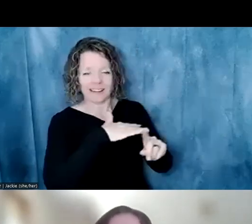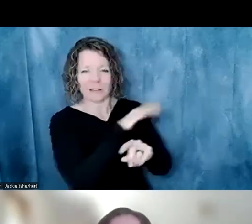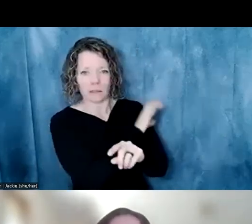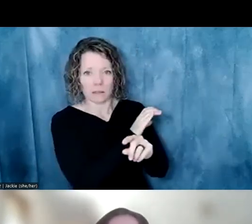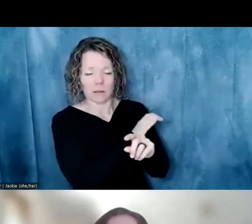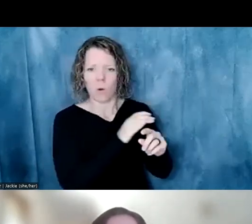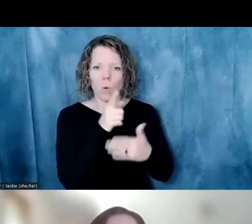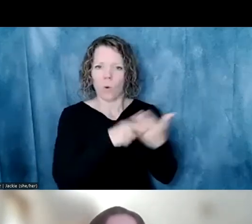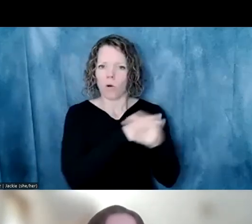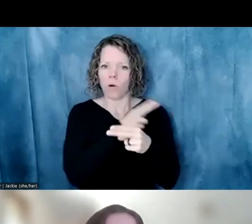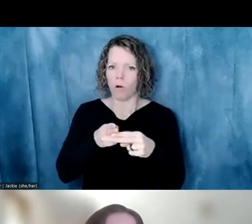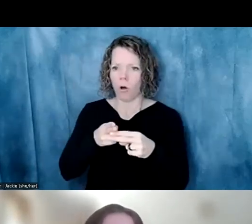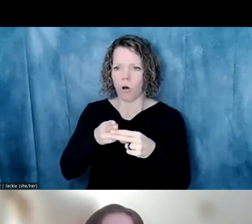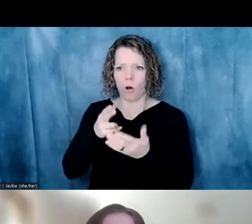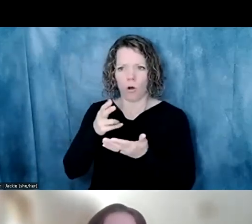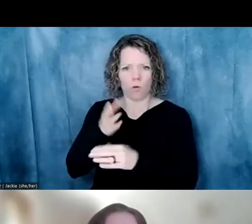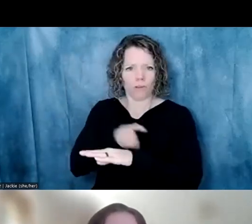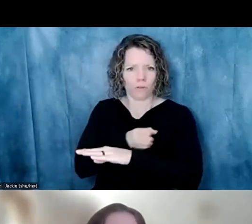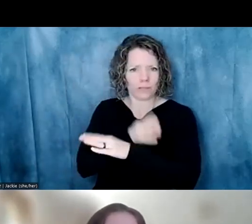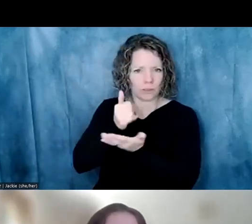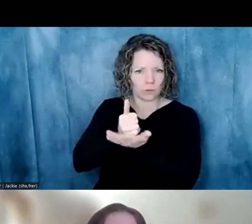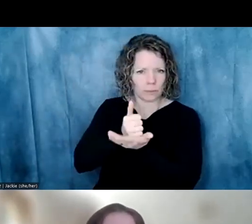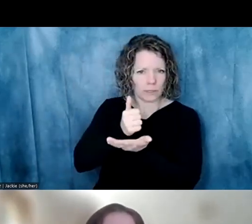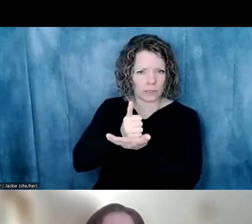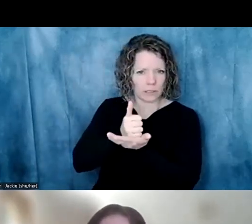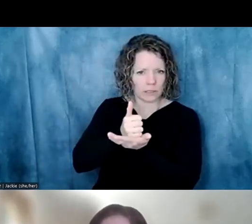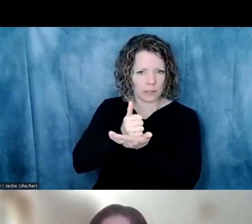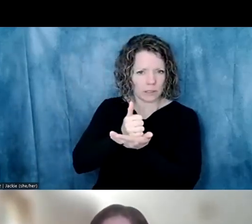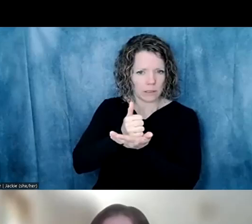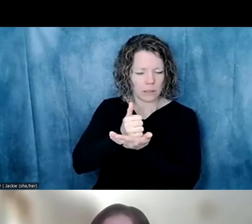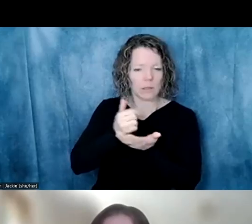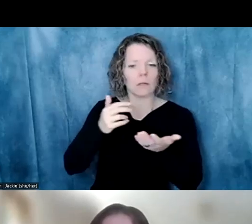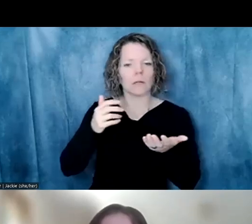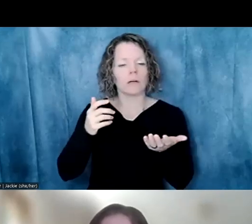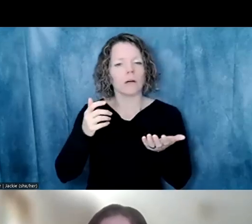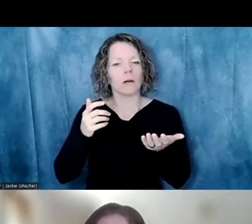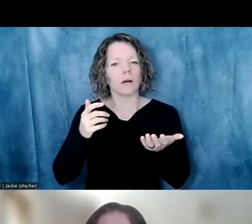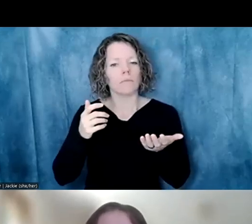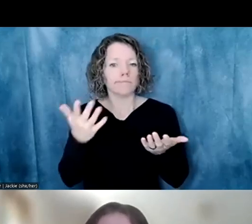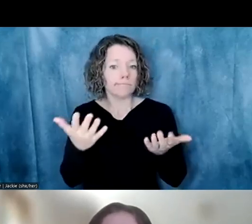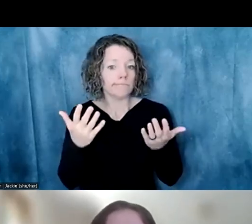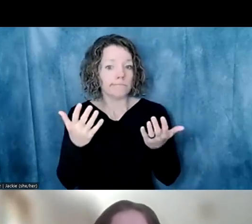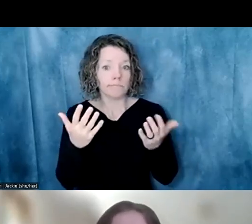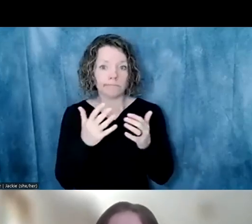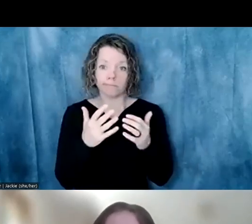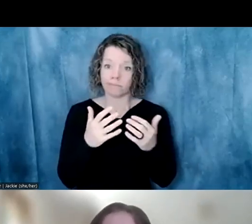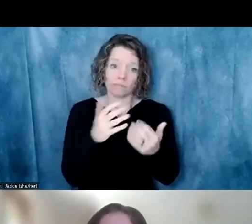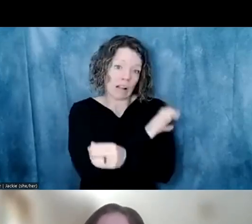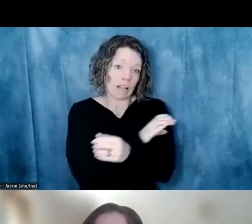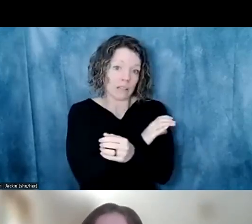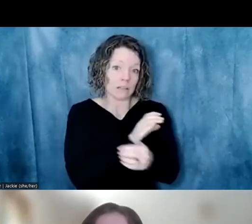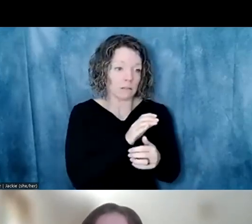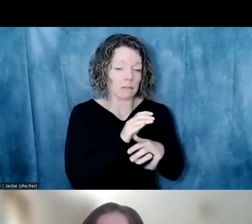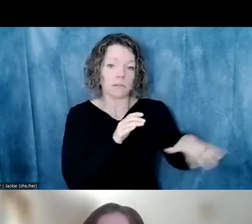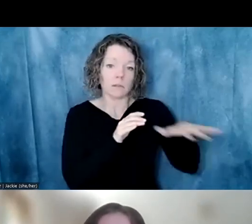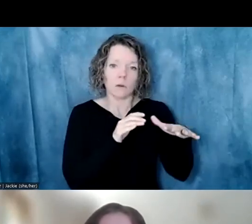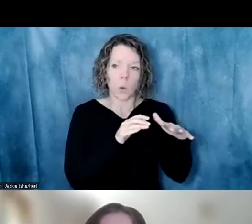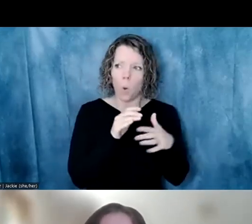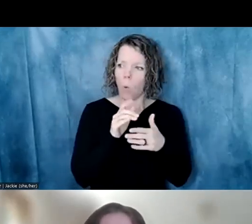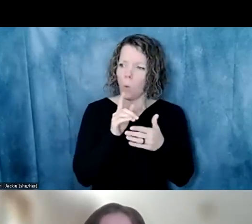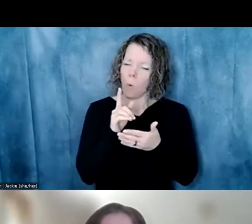that can look like - what are we considering a professional use of our time? What do we consider